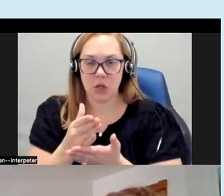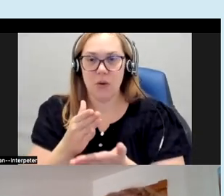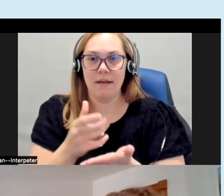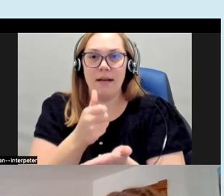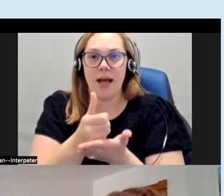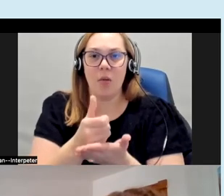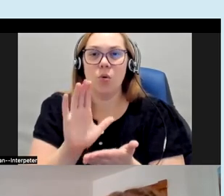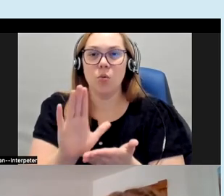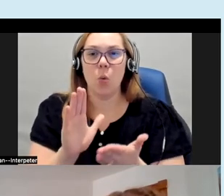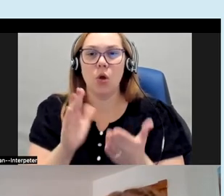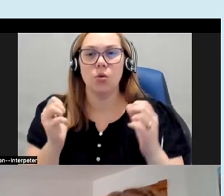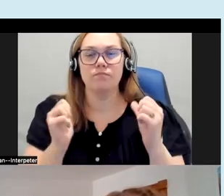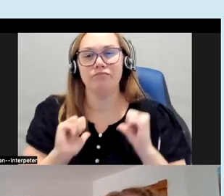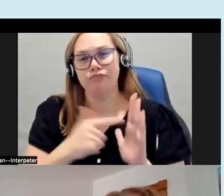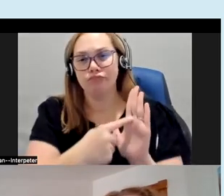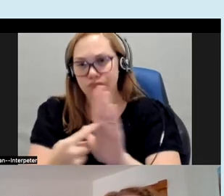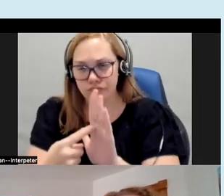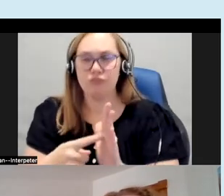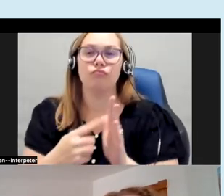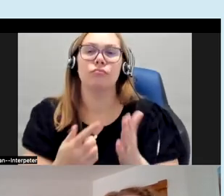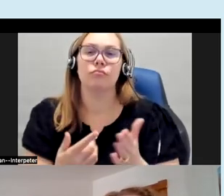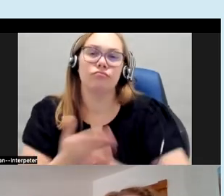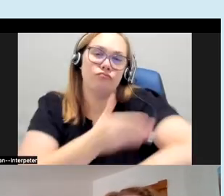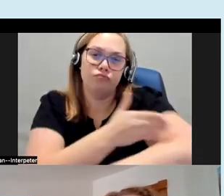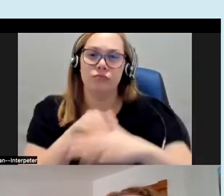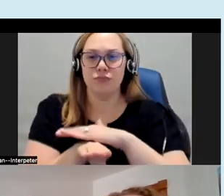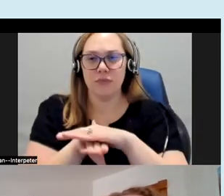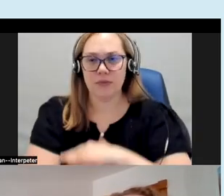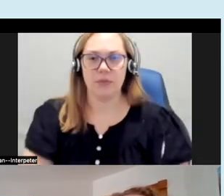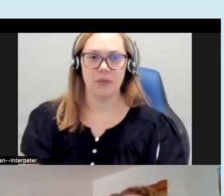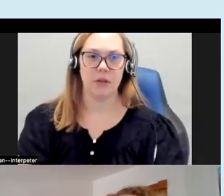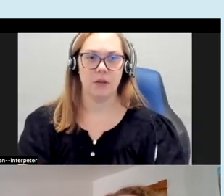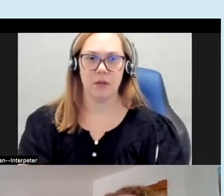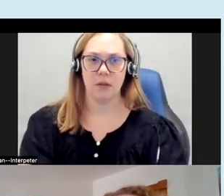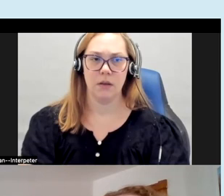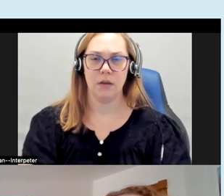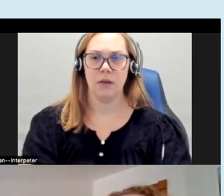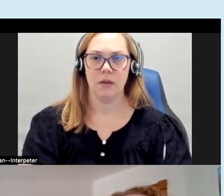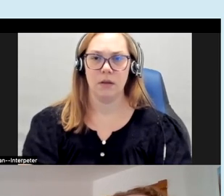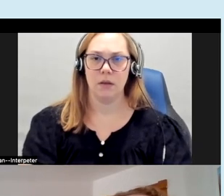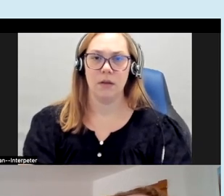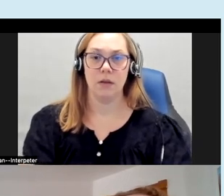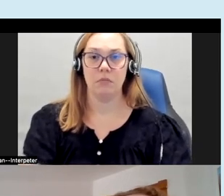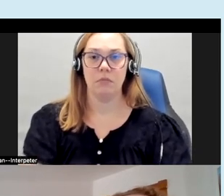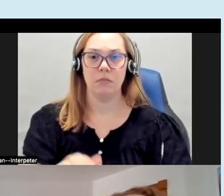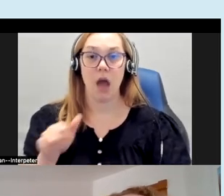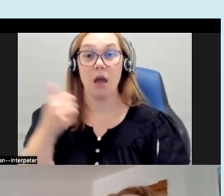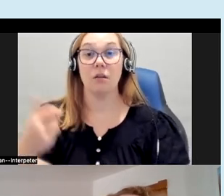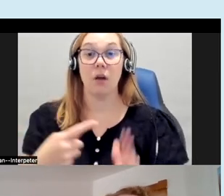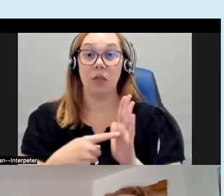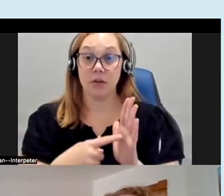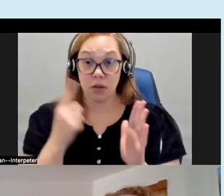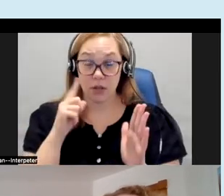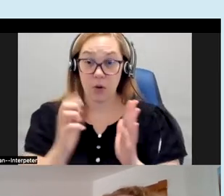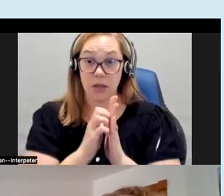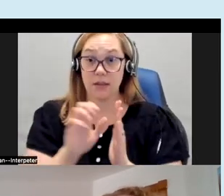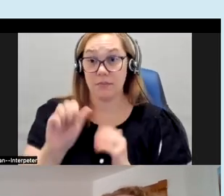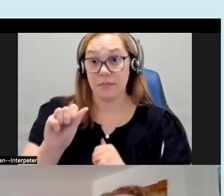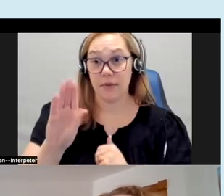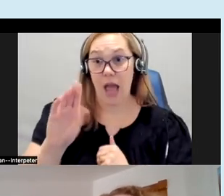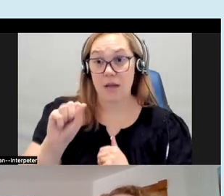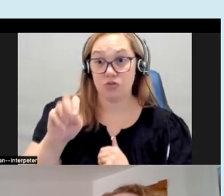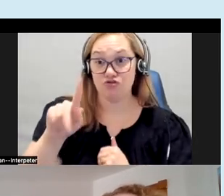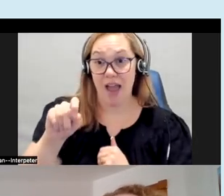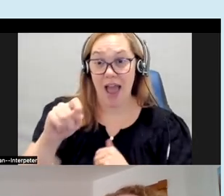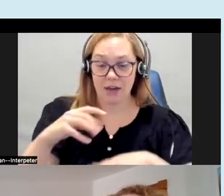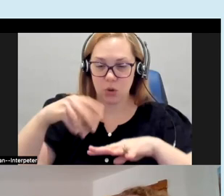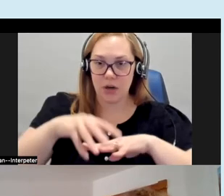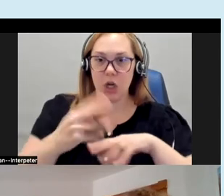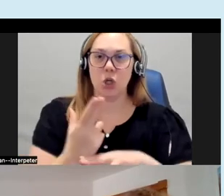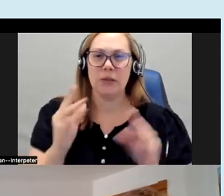accessible so another example let's say that you do abstract weavings using very bright colors and